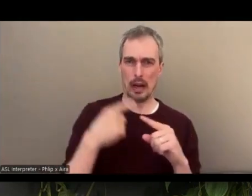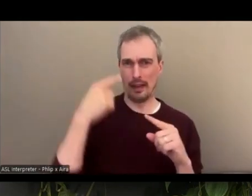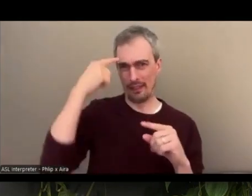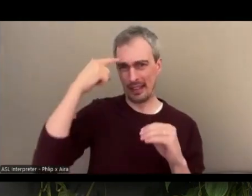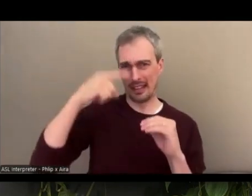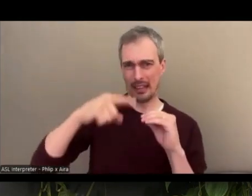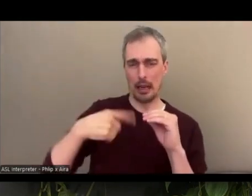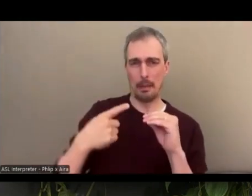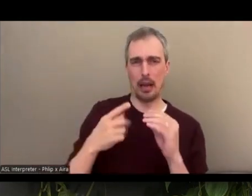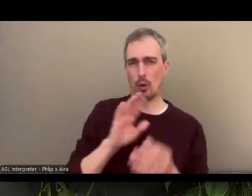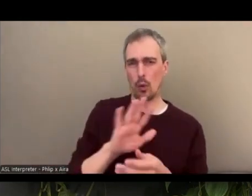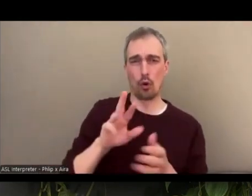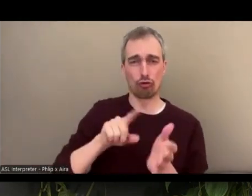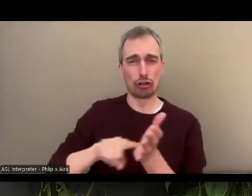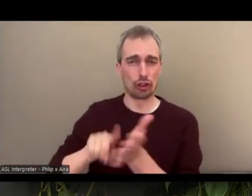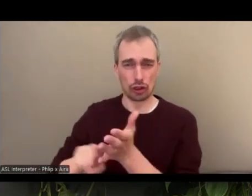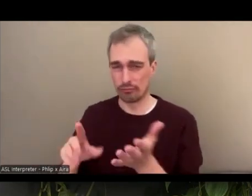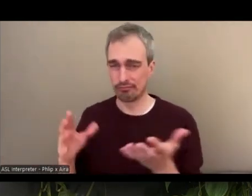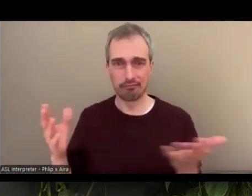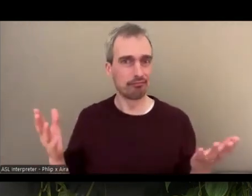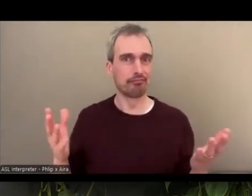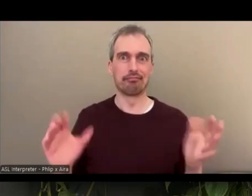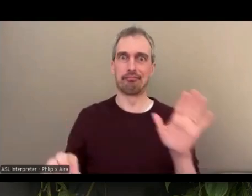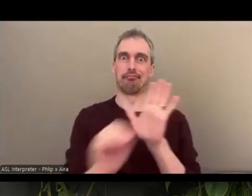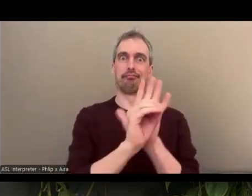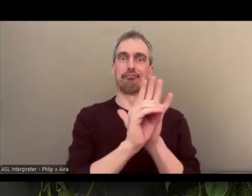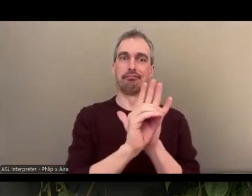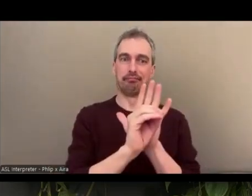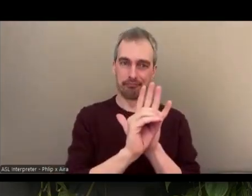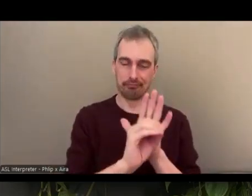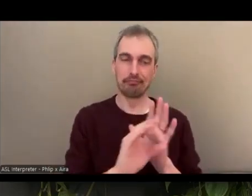We have to start somewhere. In that case, you would rate this proof point as no activity.